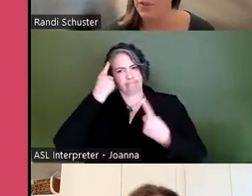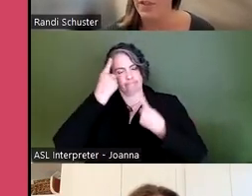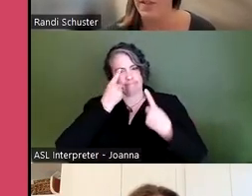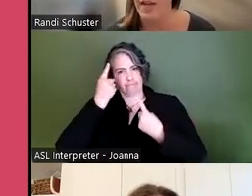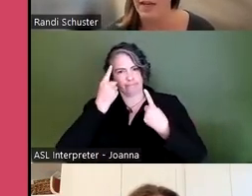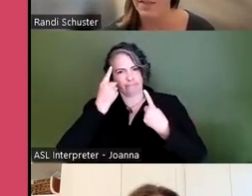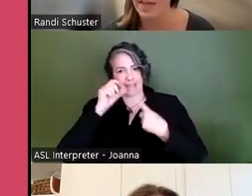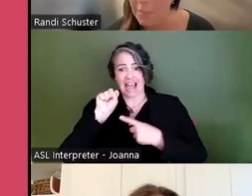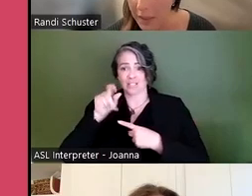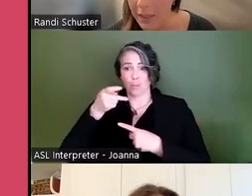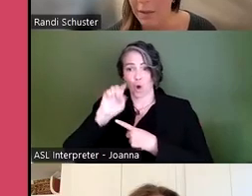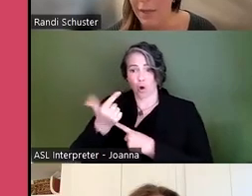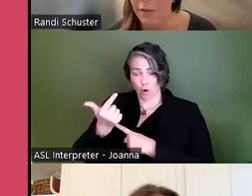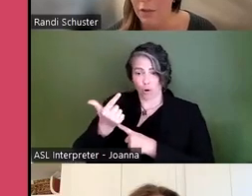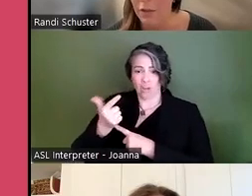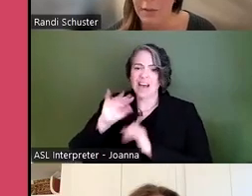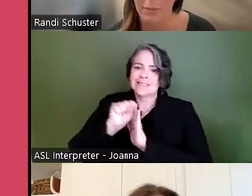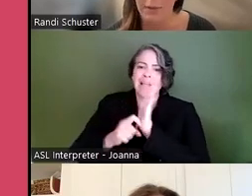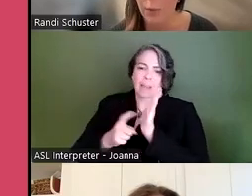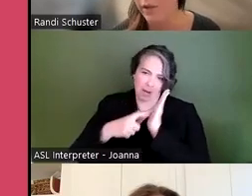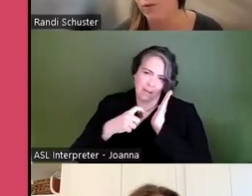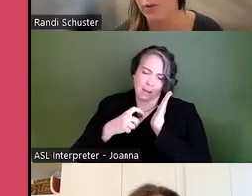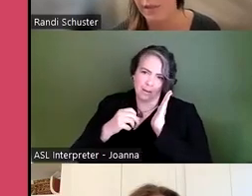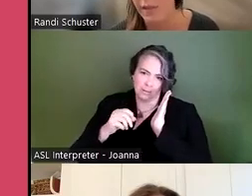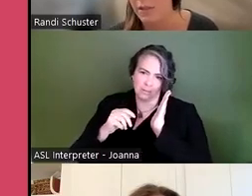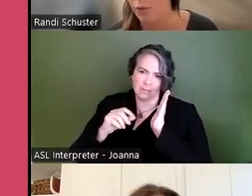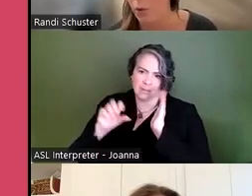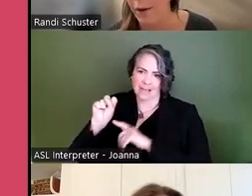which is a state mandate in Massachusetts. I believe we're the only state to require